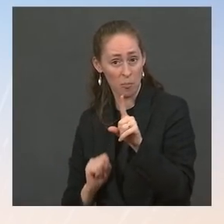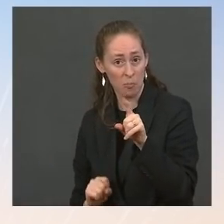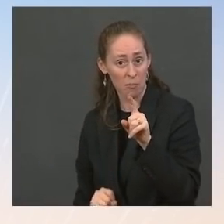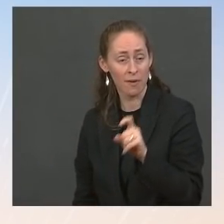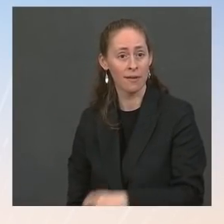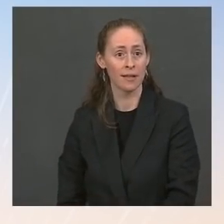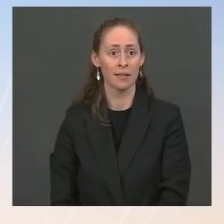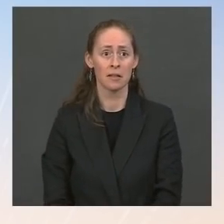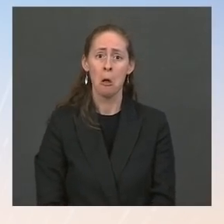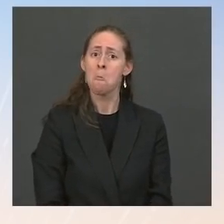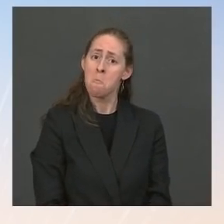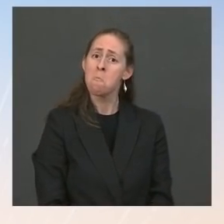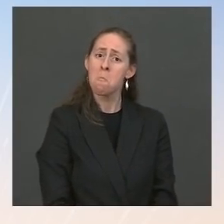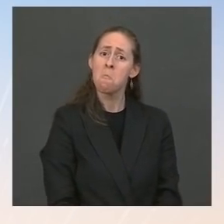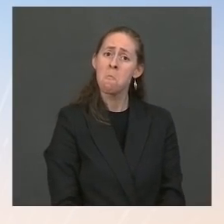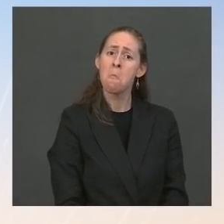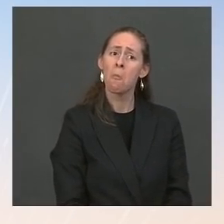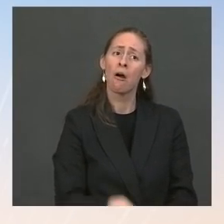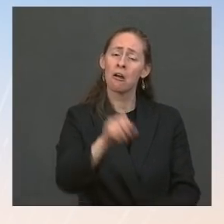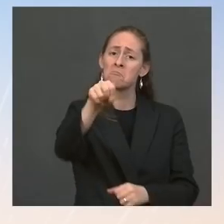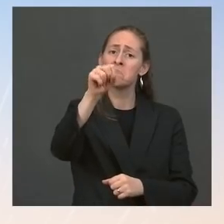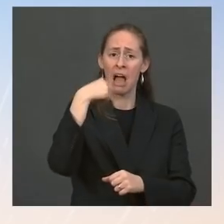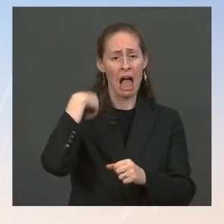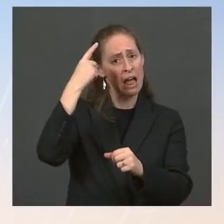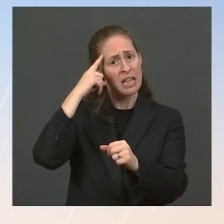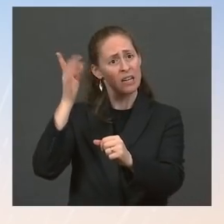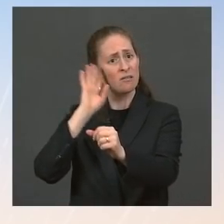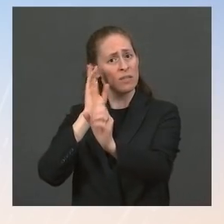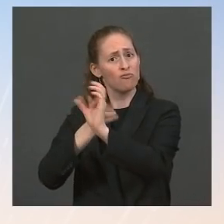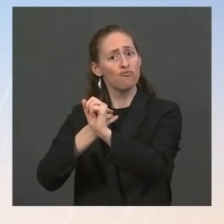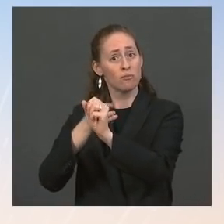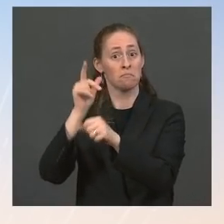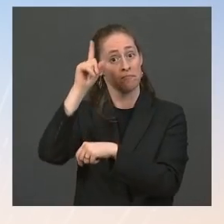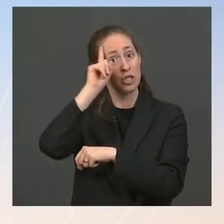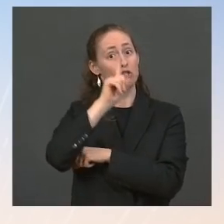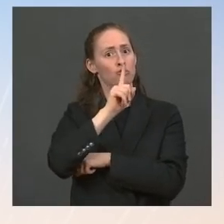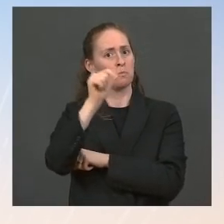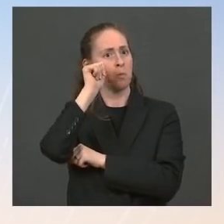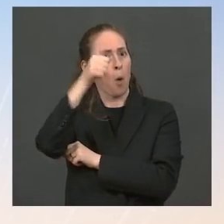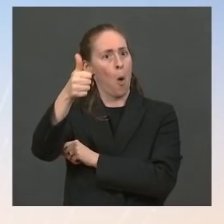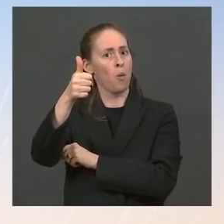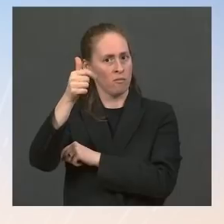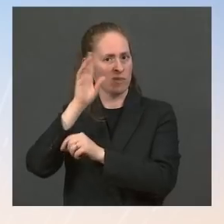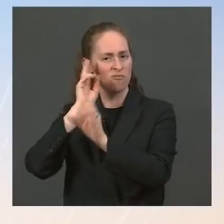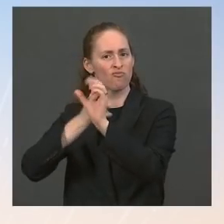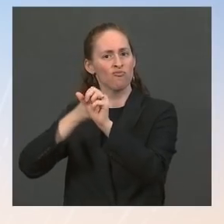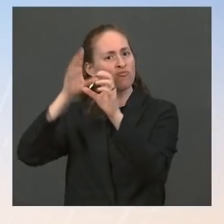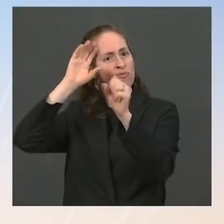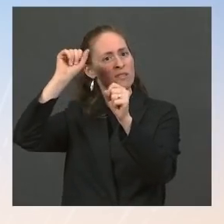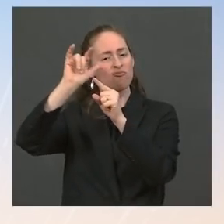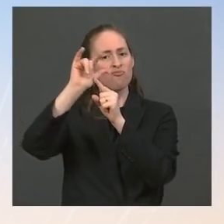as I noted, with the President tomorrow. But I expect, at least for the early stages, that his focus will be keeping his head down